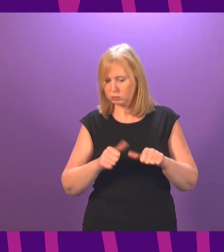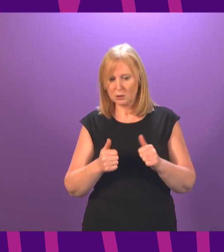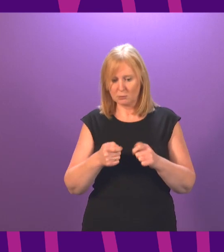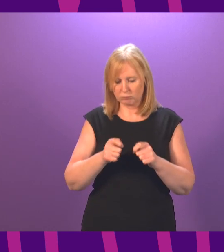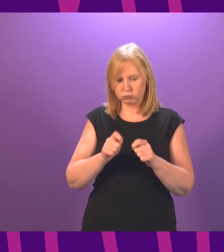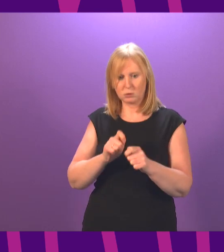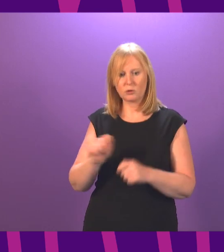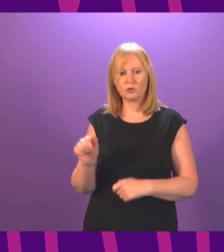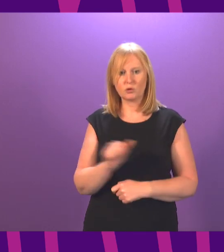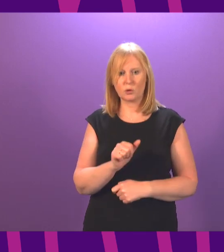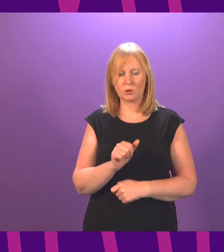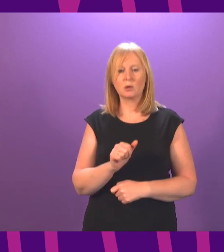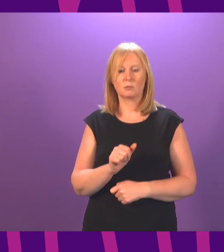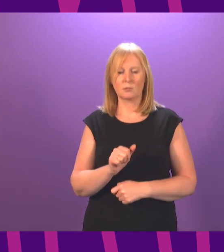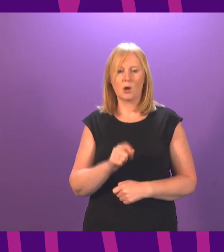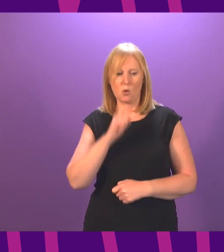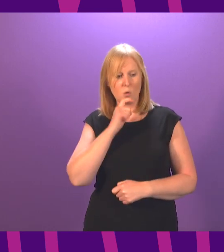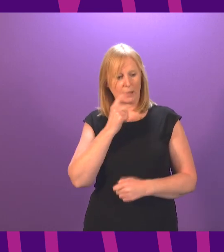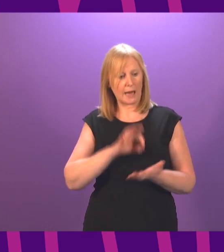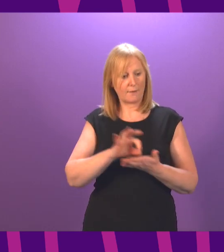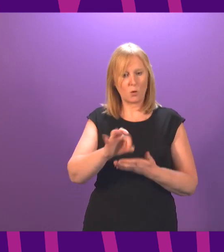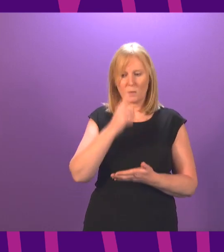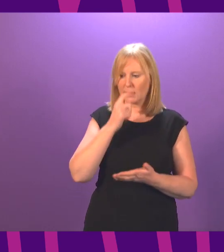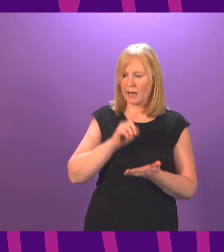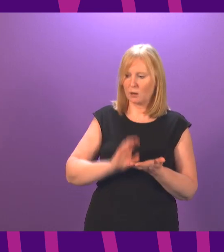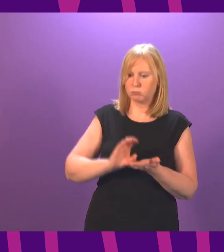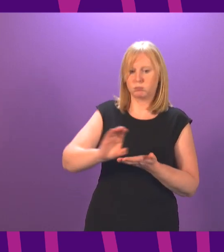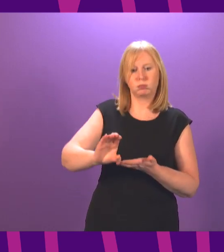can bear the biggest burden do so and through which we do as much as possible to help those